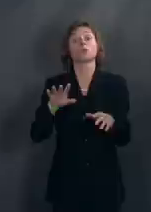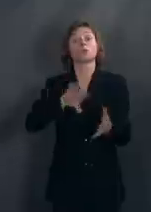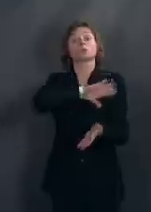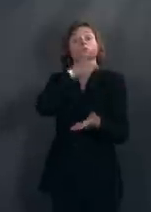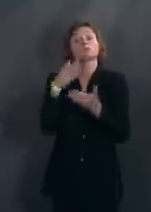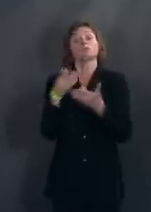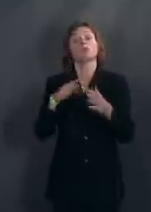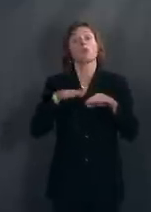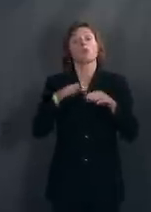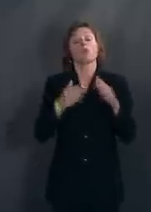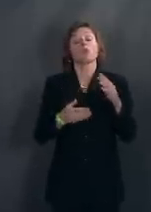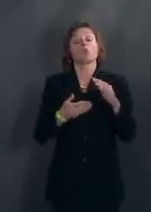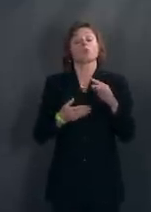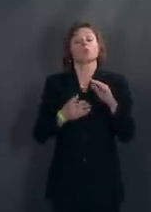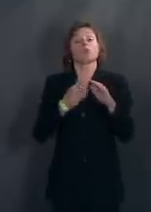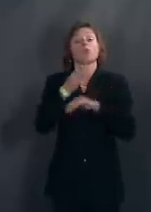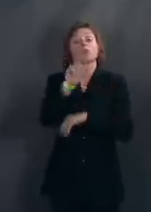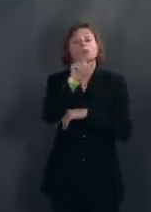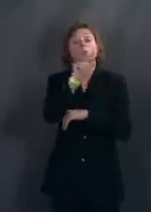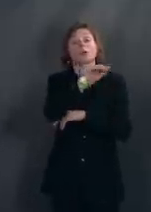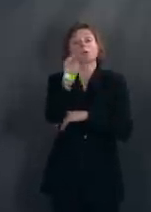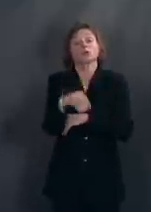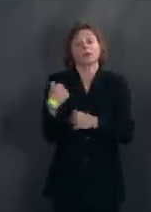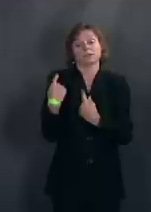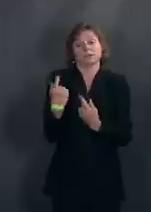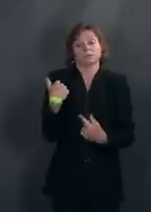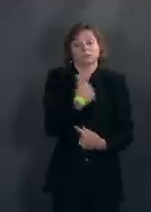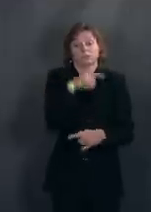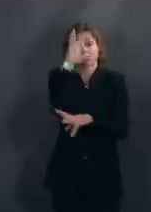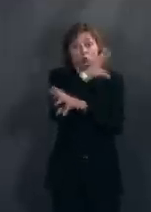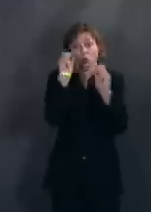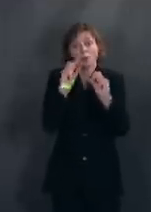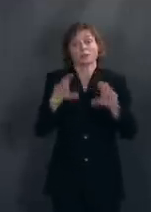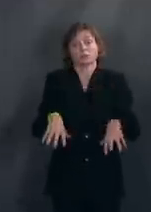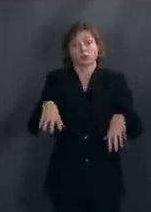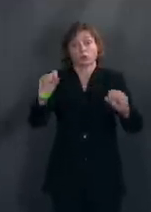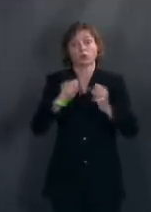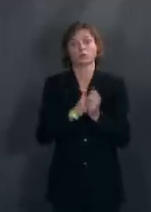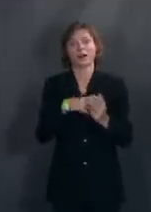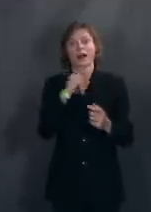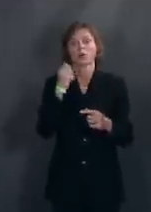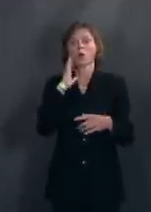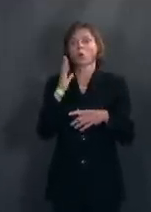to secure the equipment required to extract a sixth dose from Pfizer's vials,